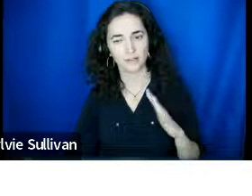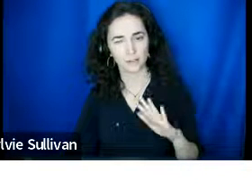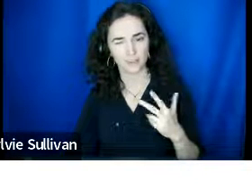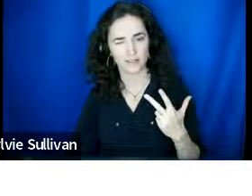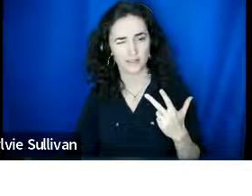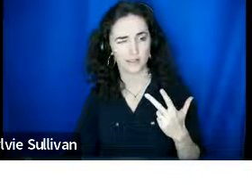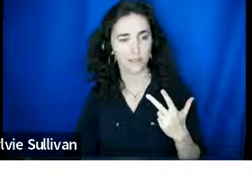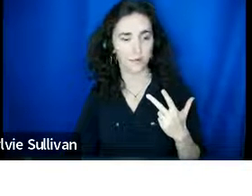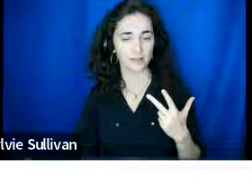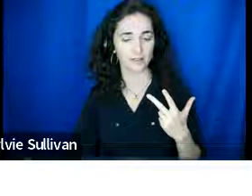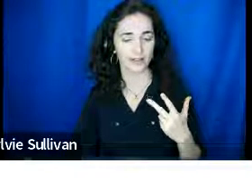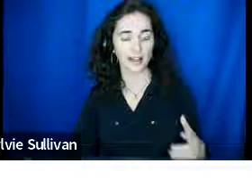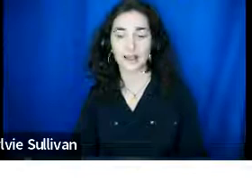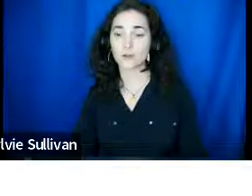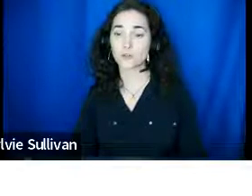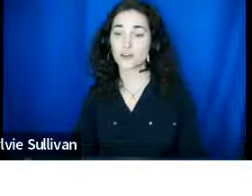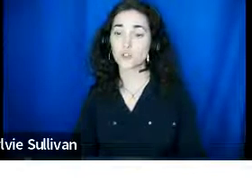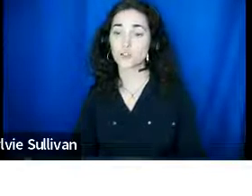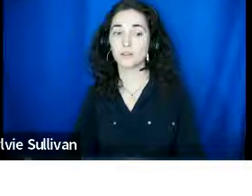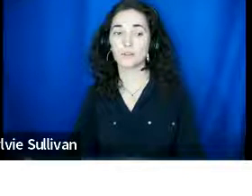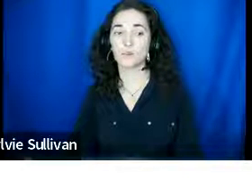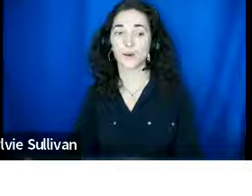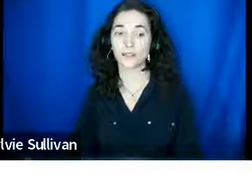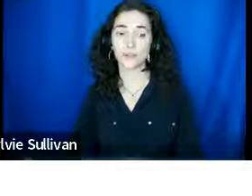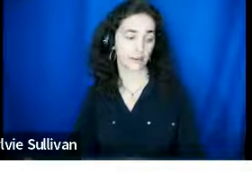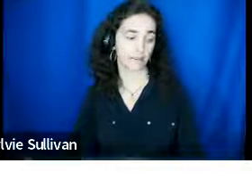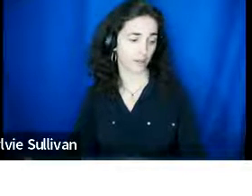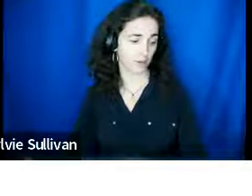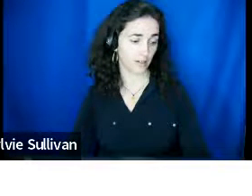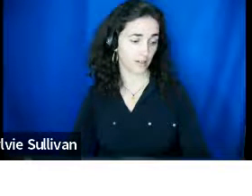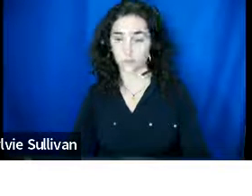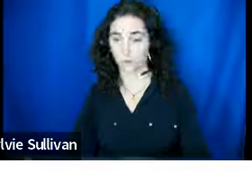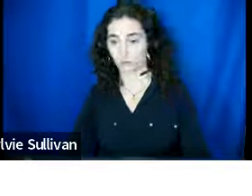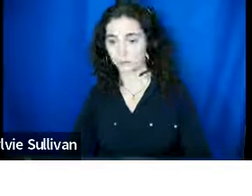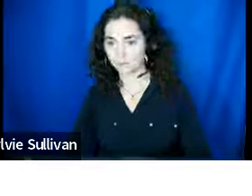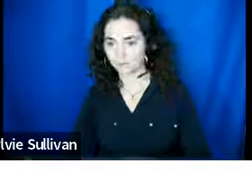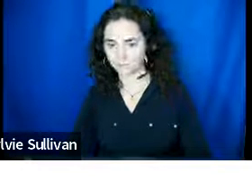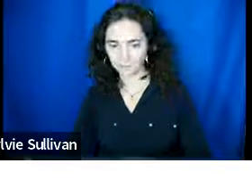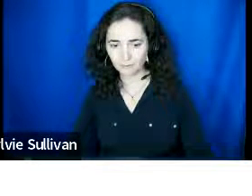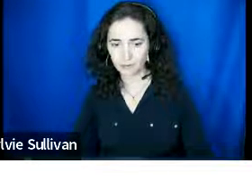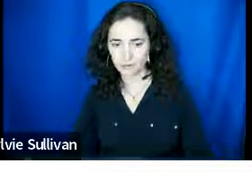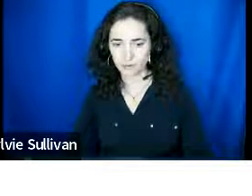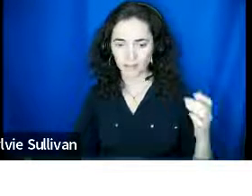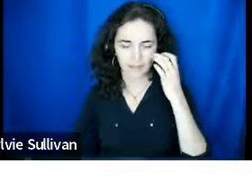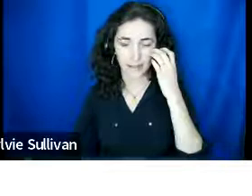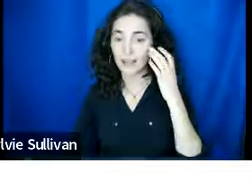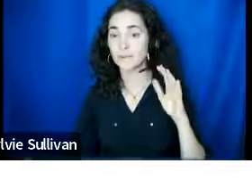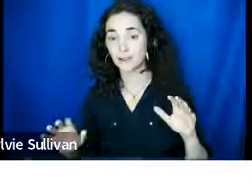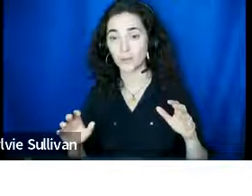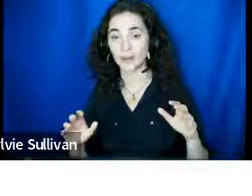We'll discuss that in a little bit. and also has to include regular and varied exposure. So let's take--